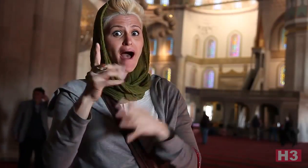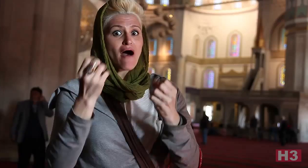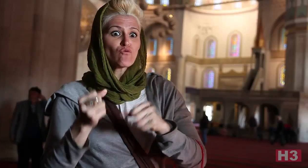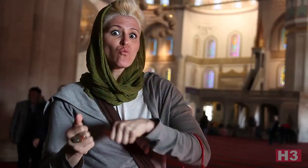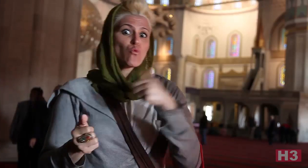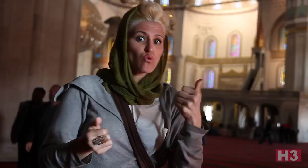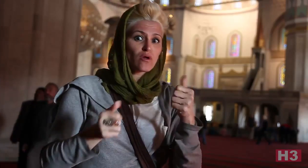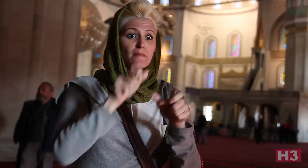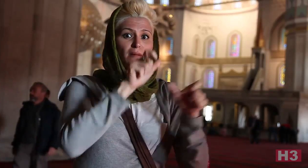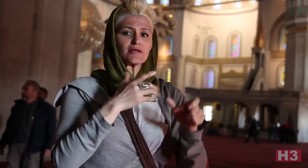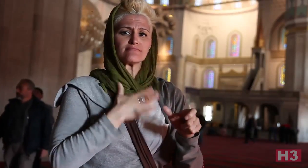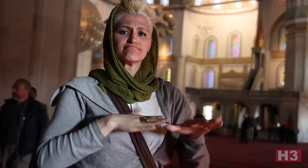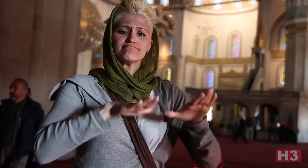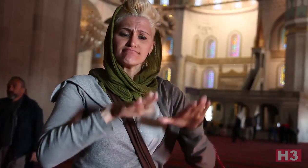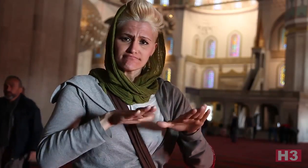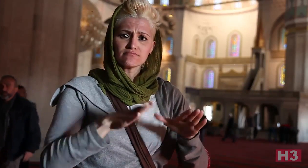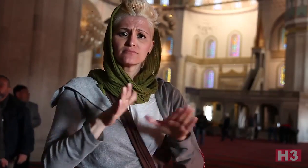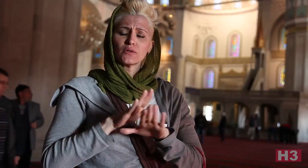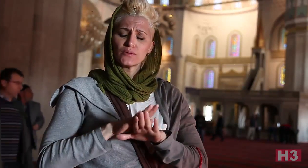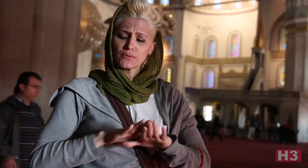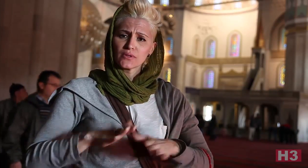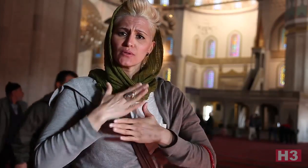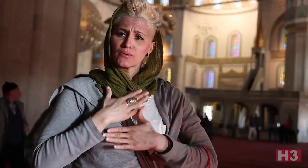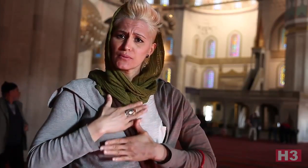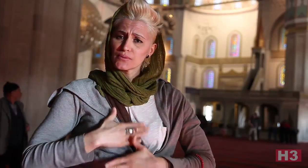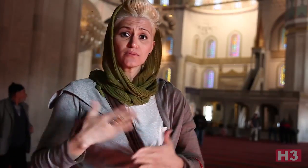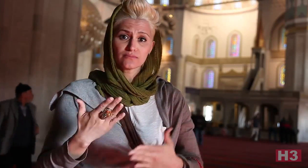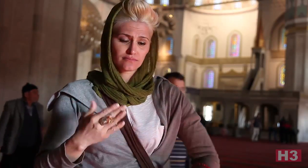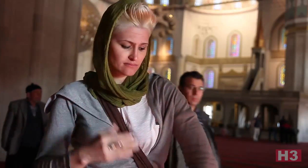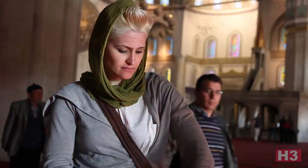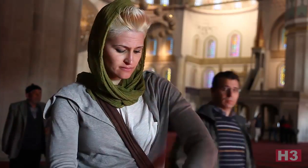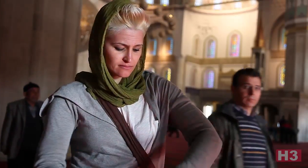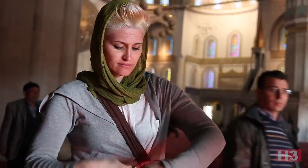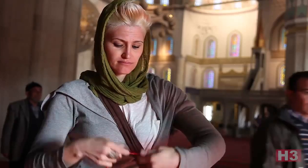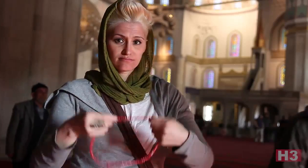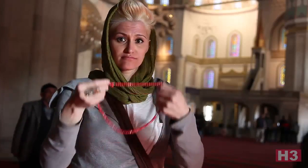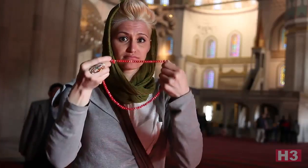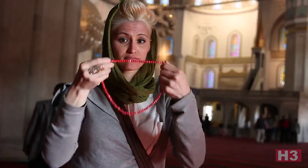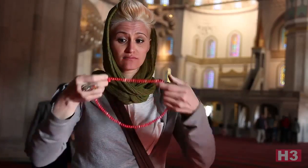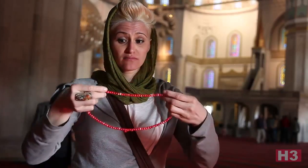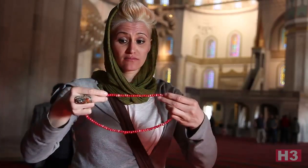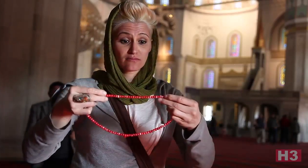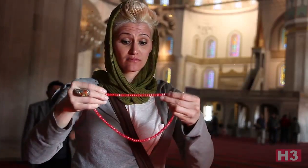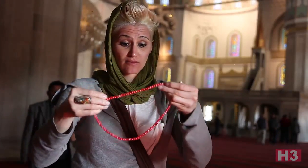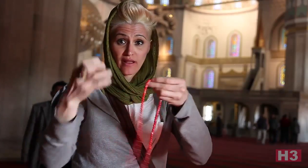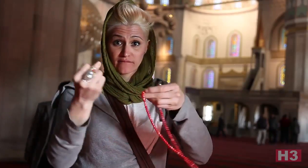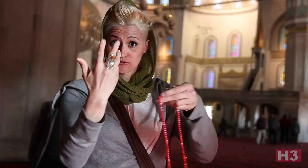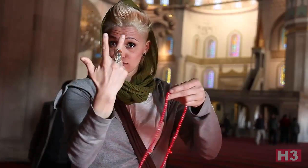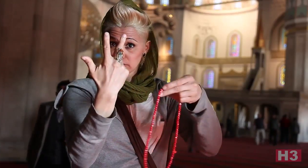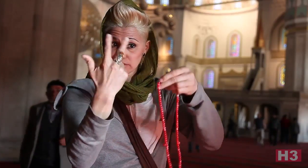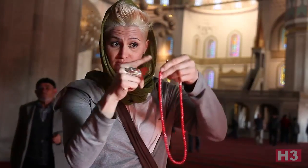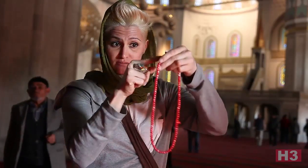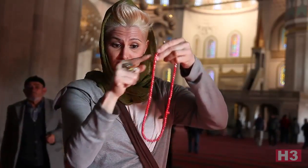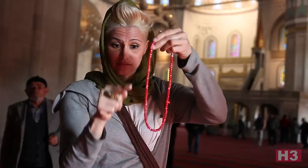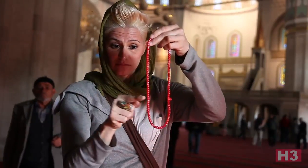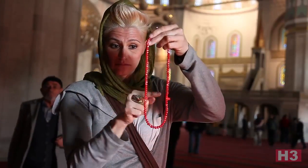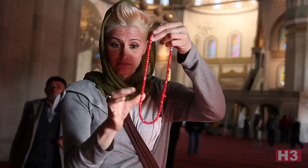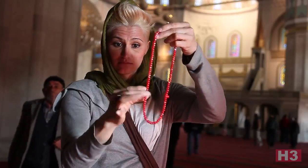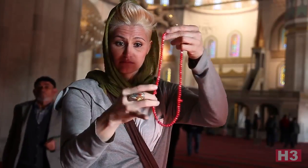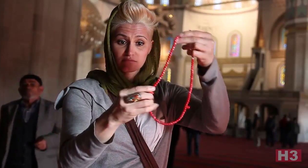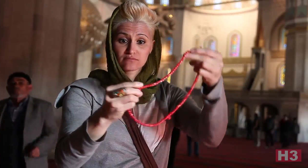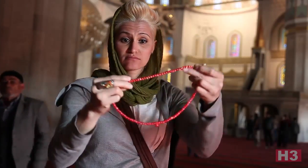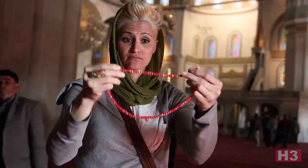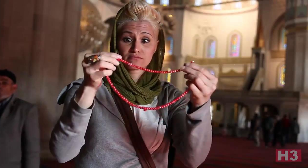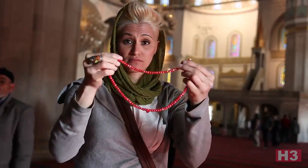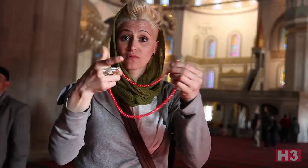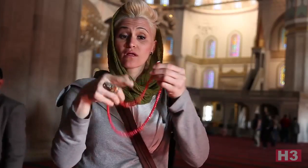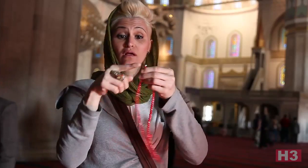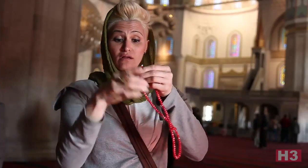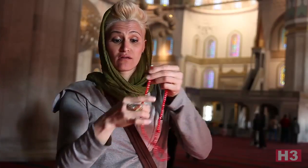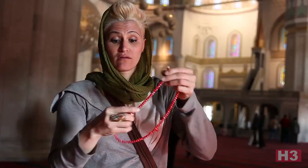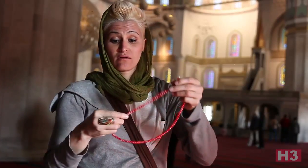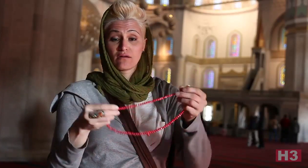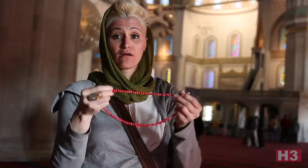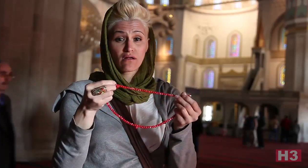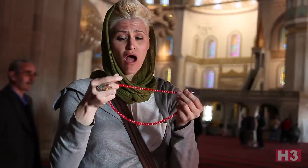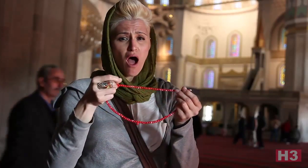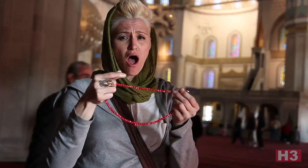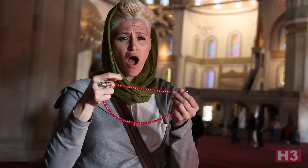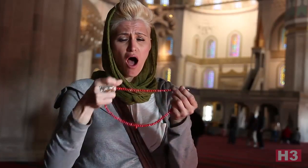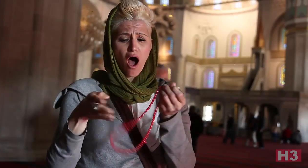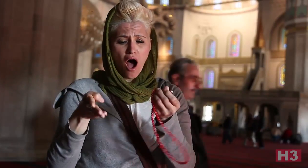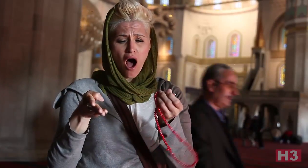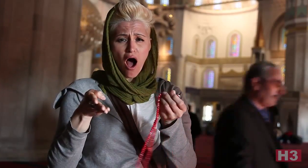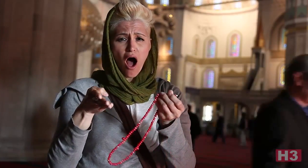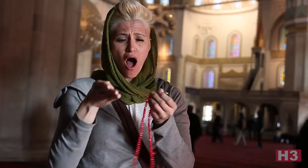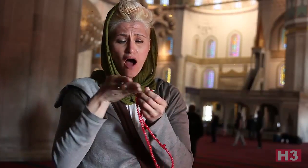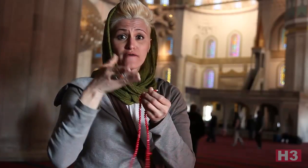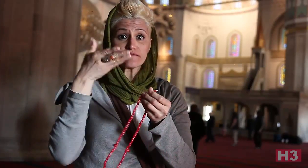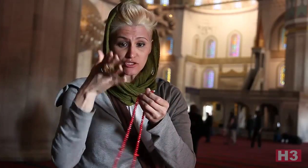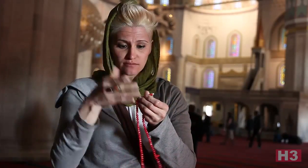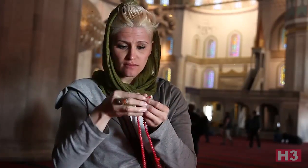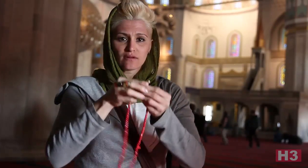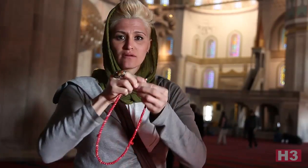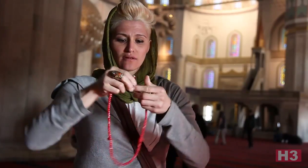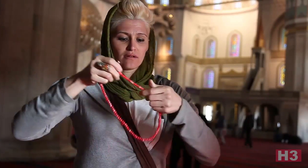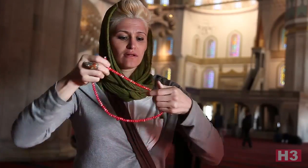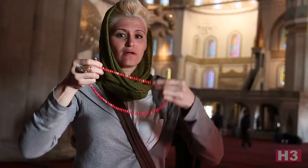The chain of beads has three larger beads in addition to the smaller beads.